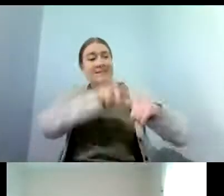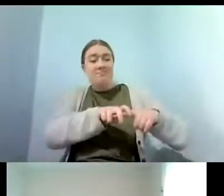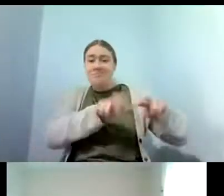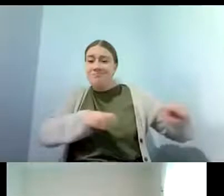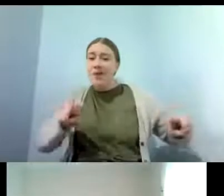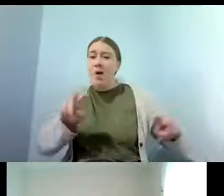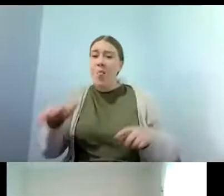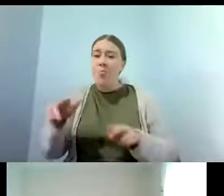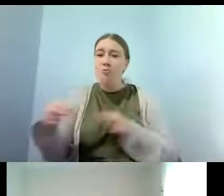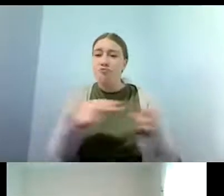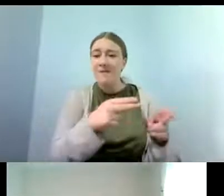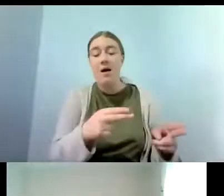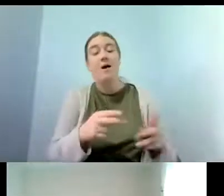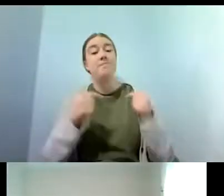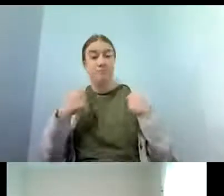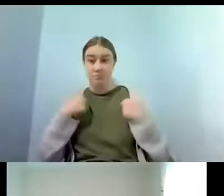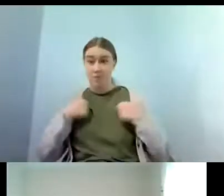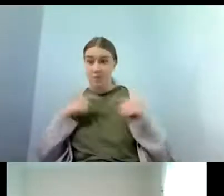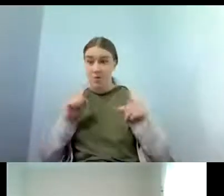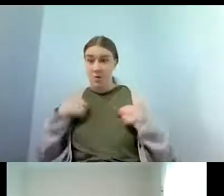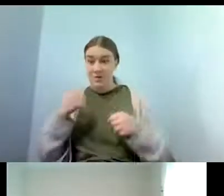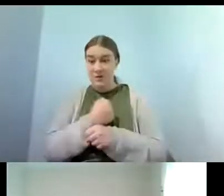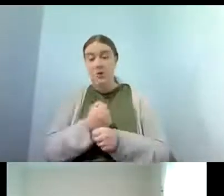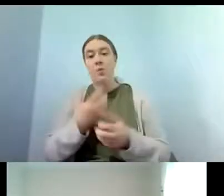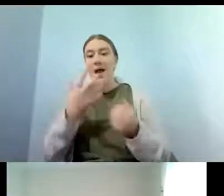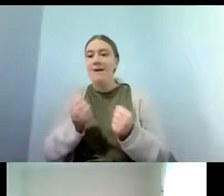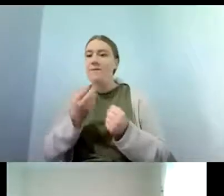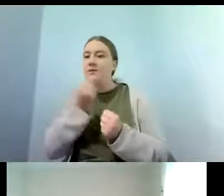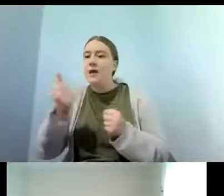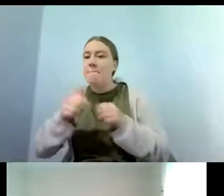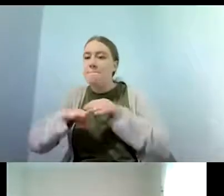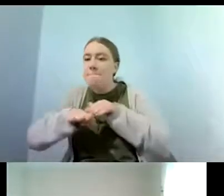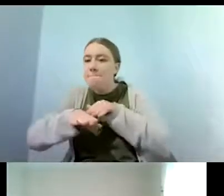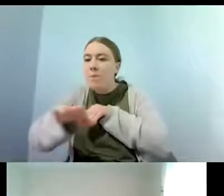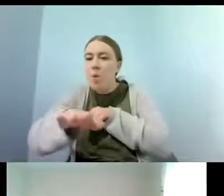and what we have been able to do is install some boards over the notch on the weir so